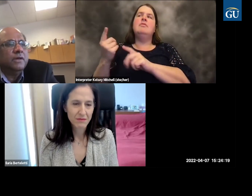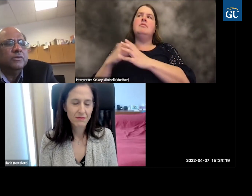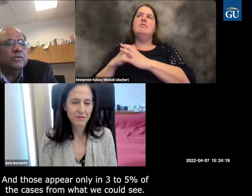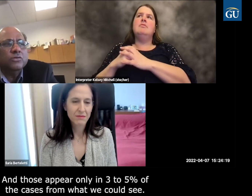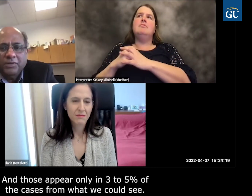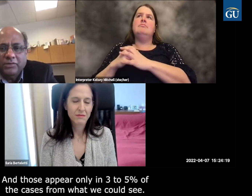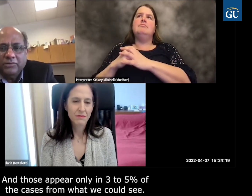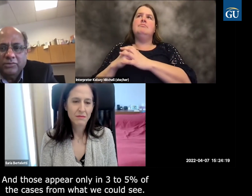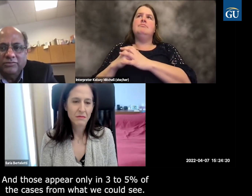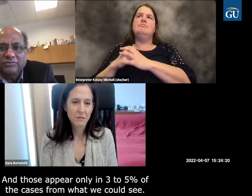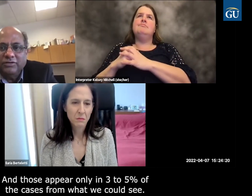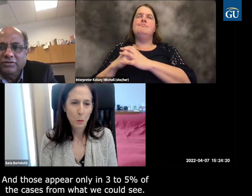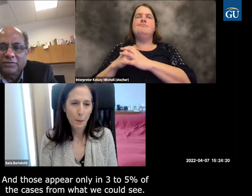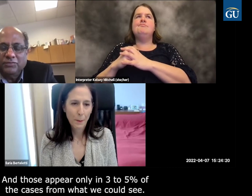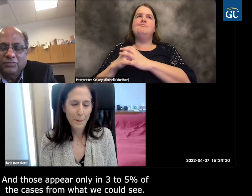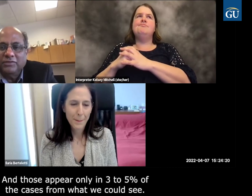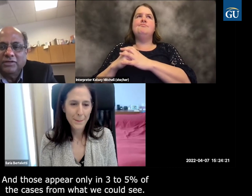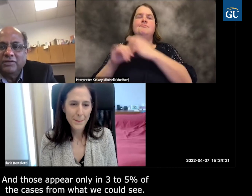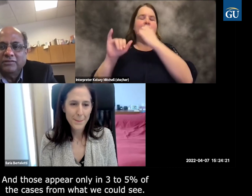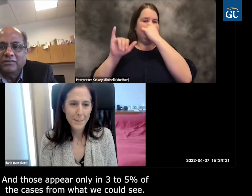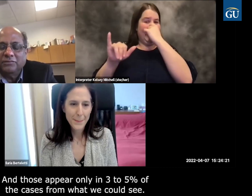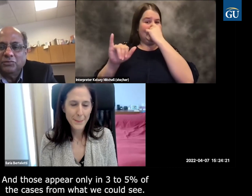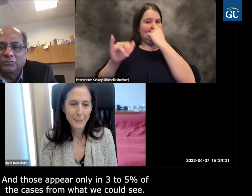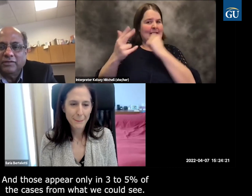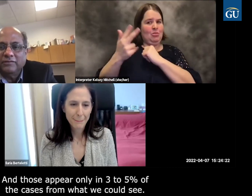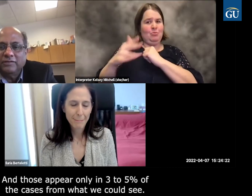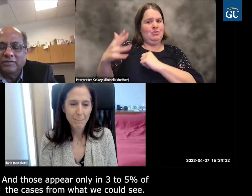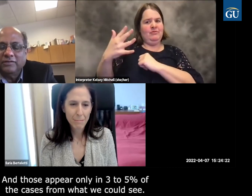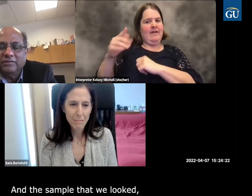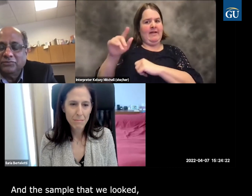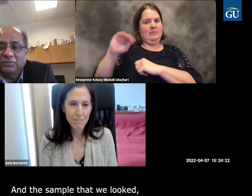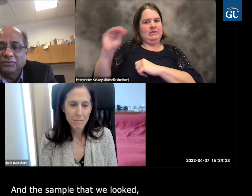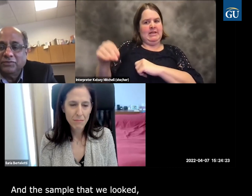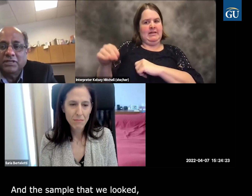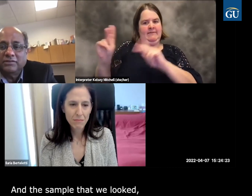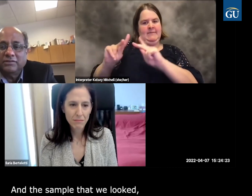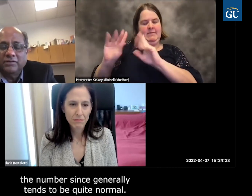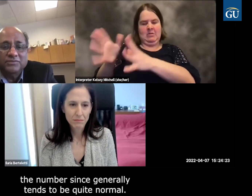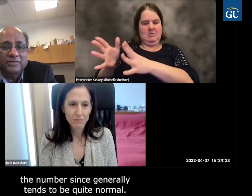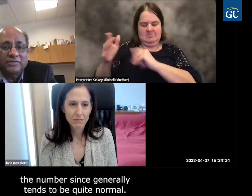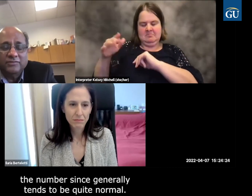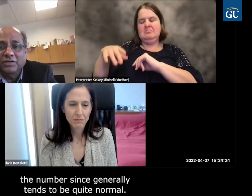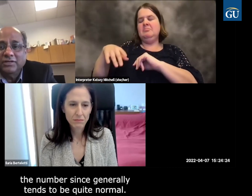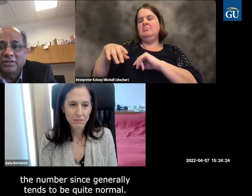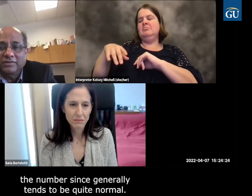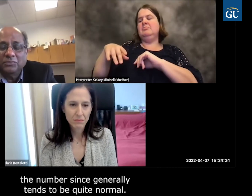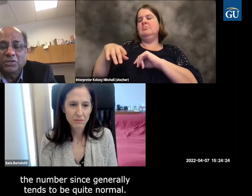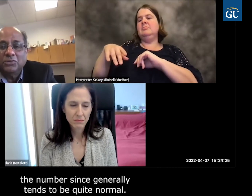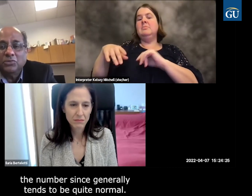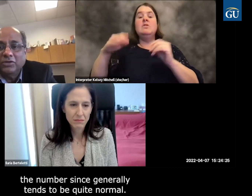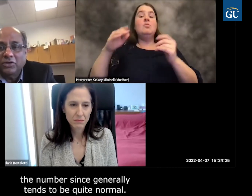and those appear only in three to five percent of the cases from what we can see the samples we've looked at the